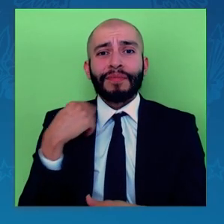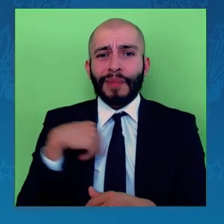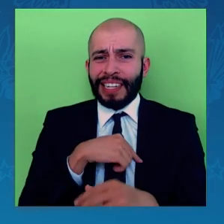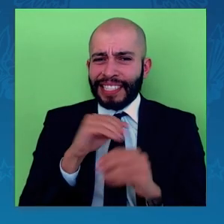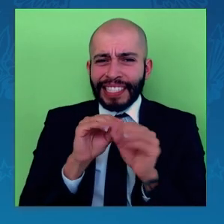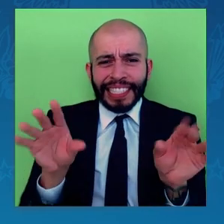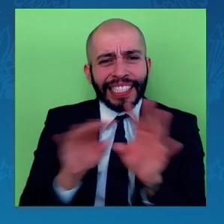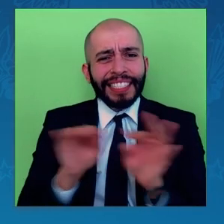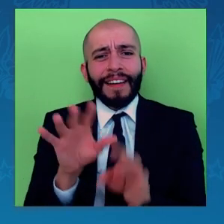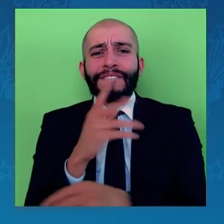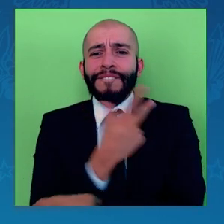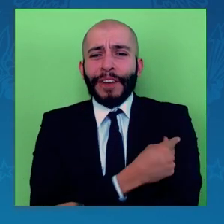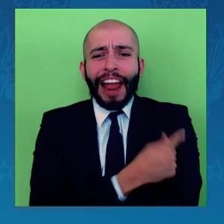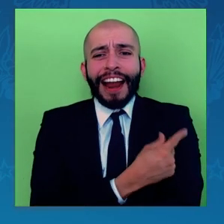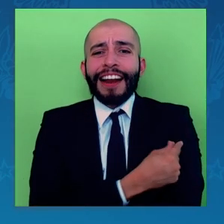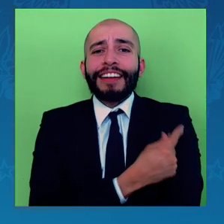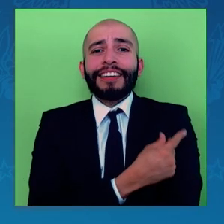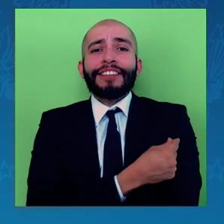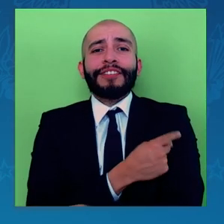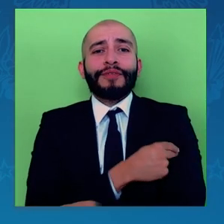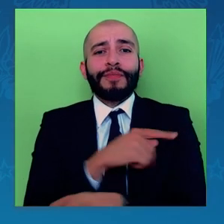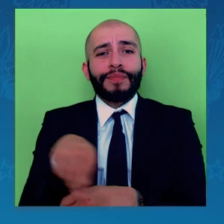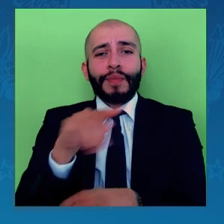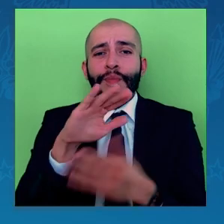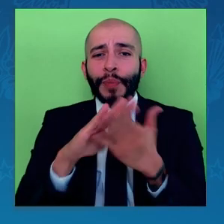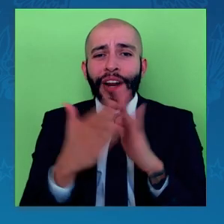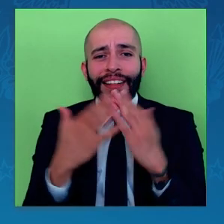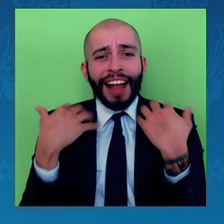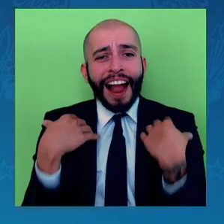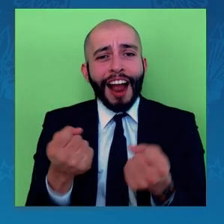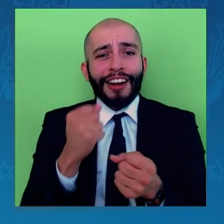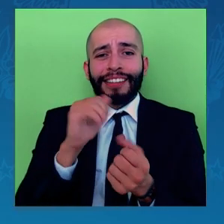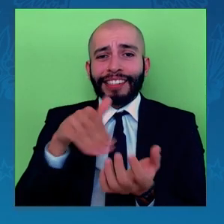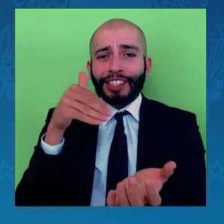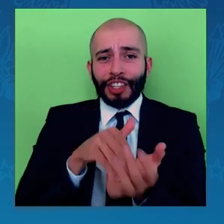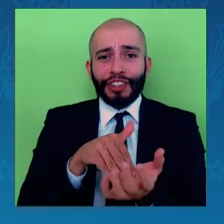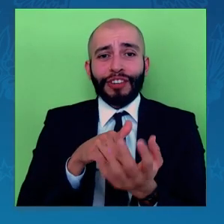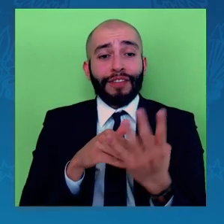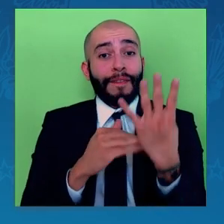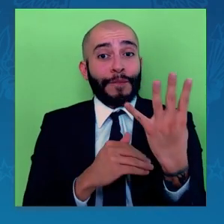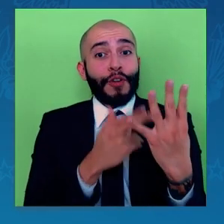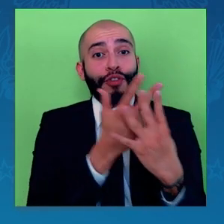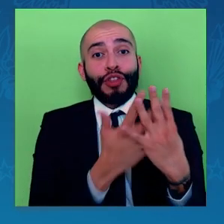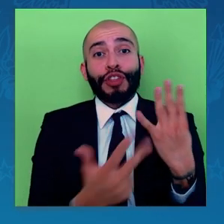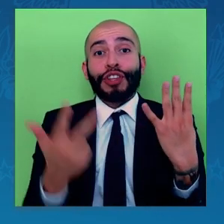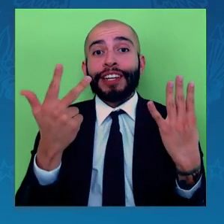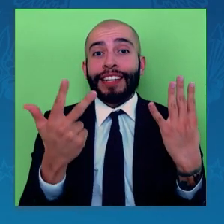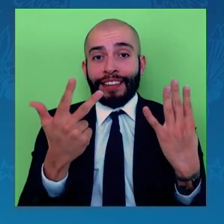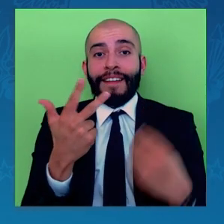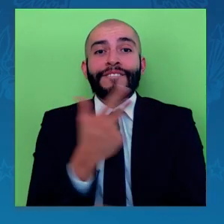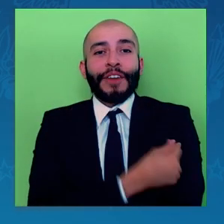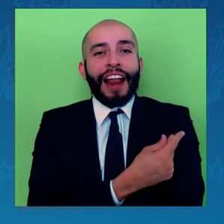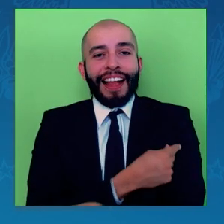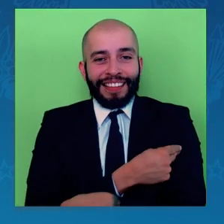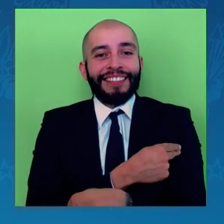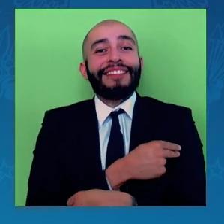In fact, three and four vaccine doses that have been administered at Community Health Centers have been administered to people of color,